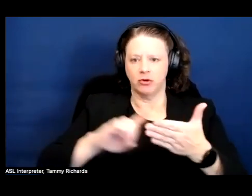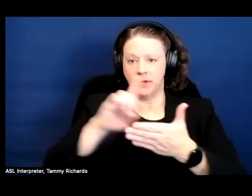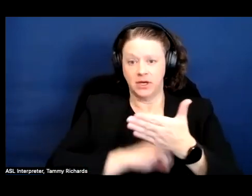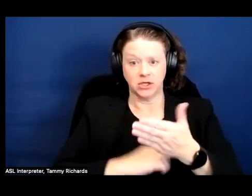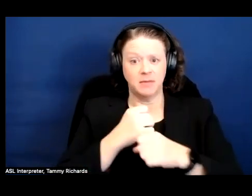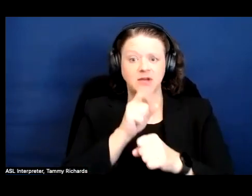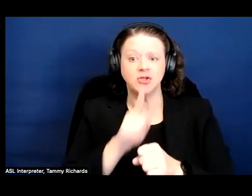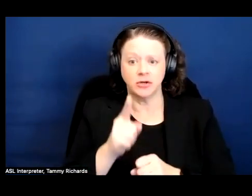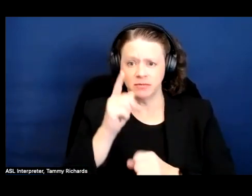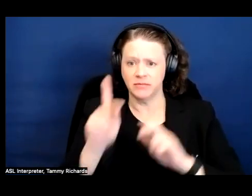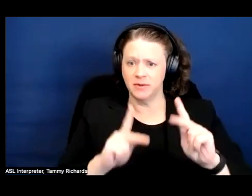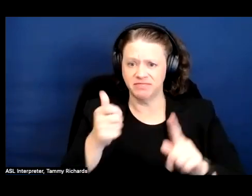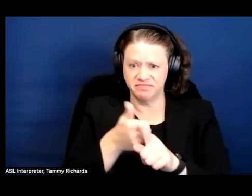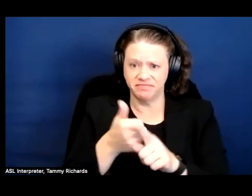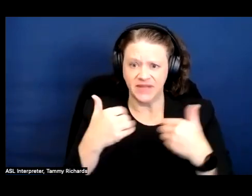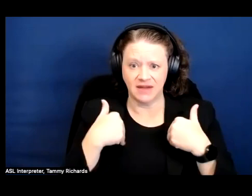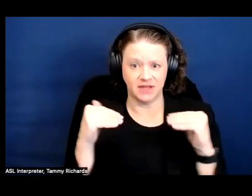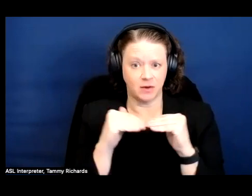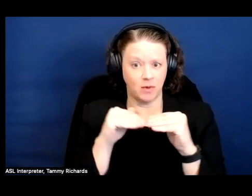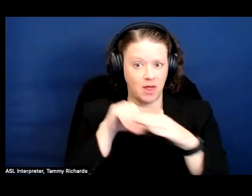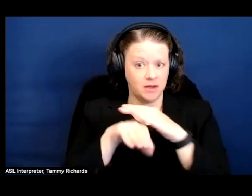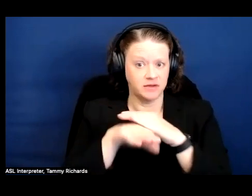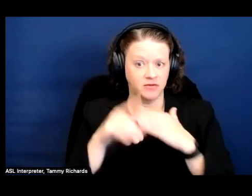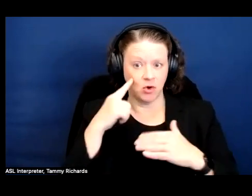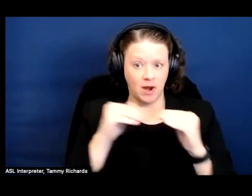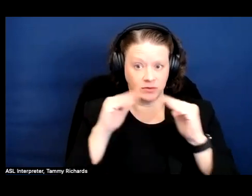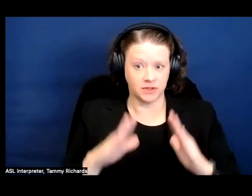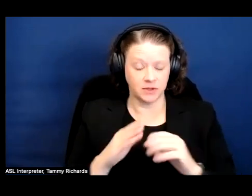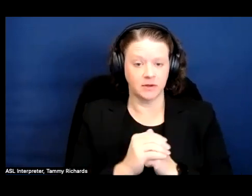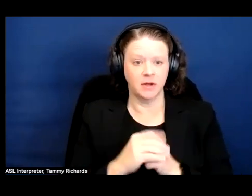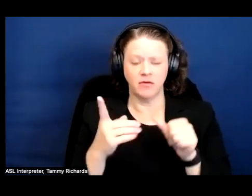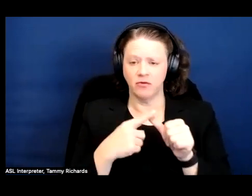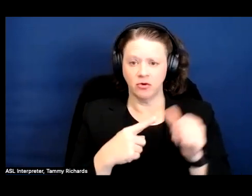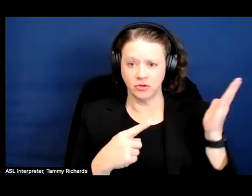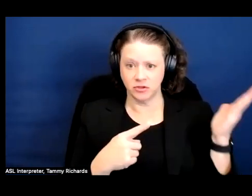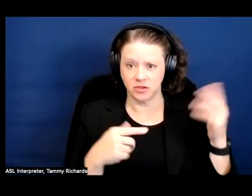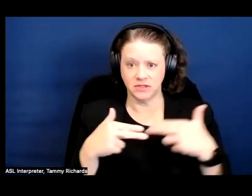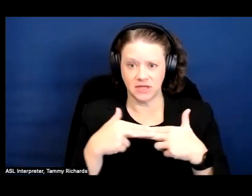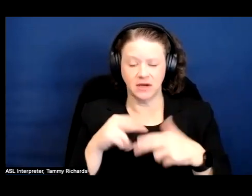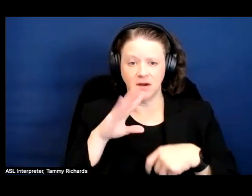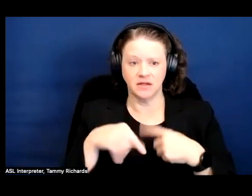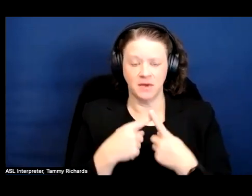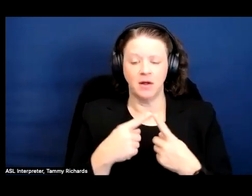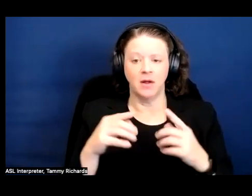do not apply to service animals or support animals. So for example, if a property allows people to have pets